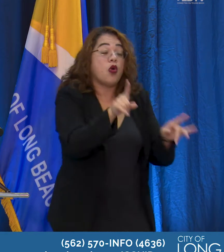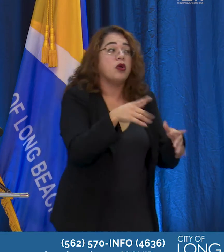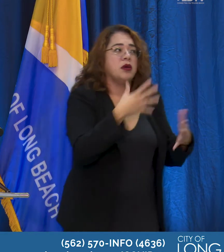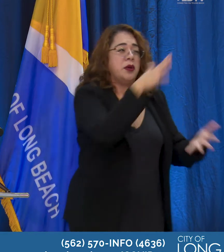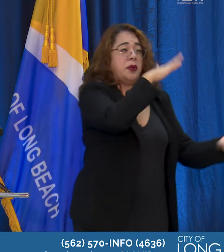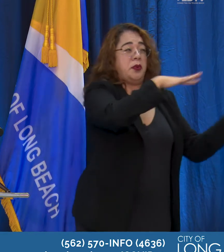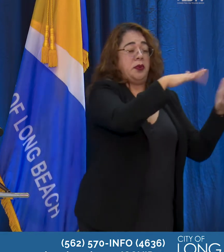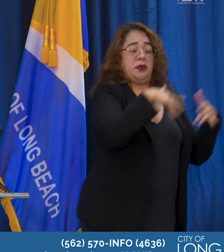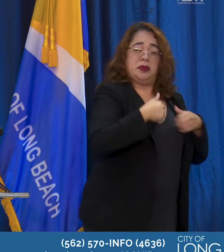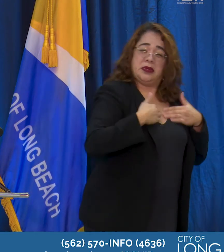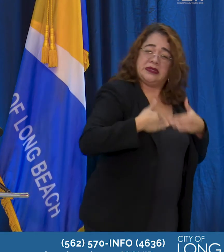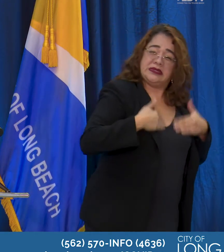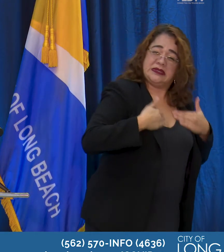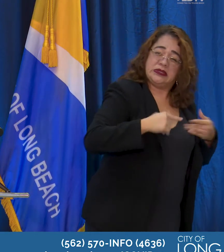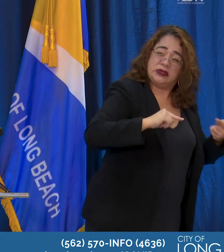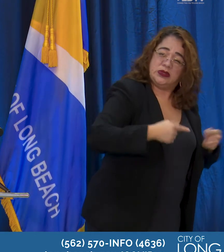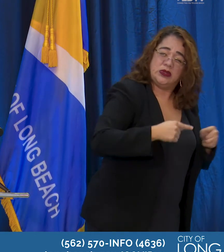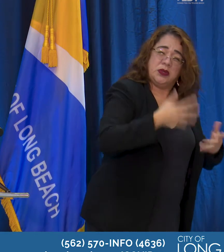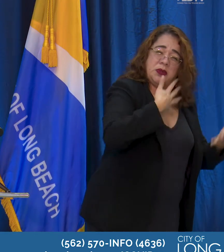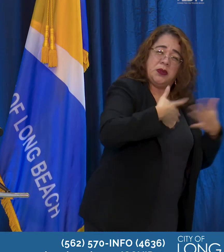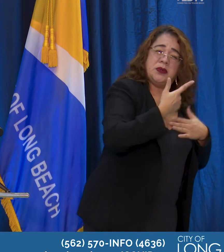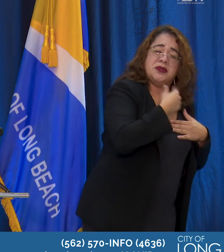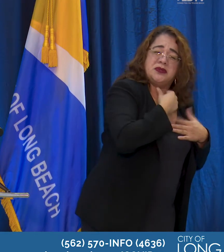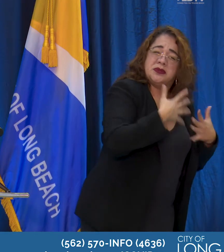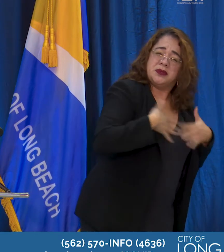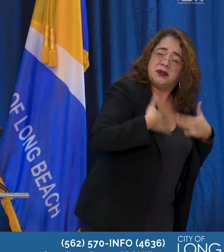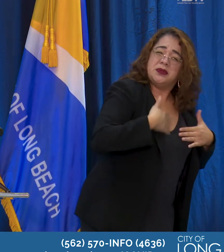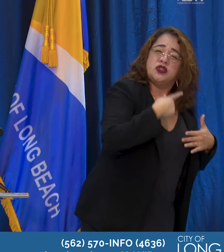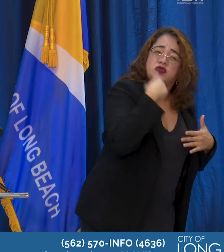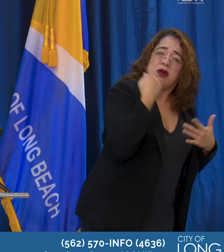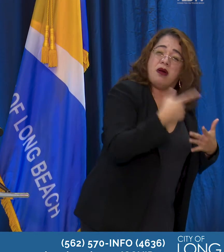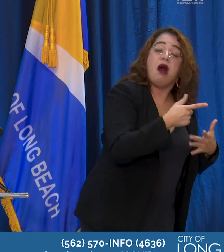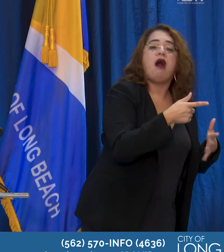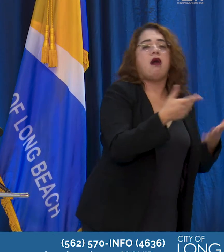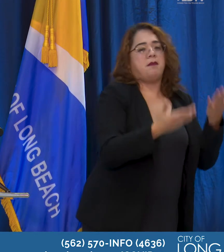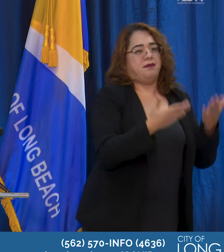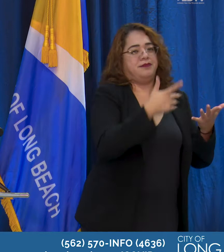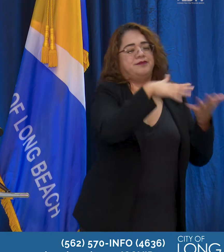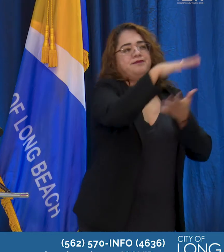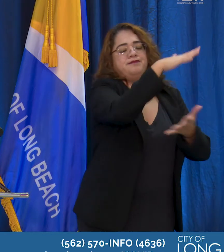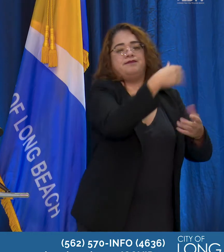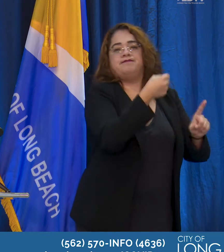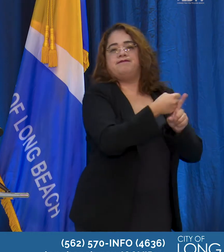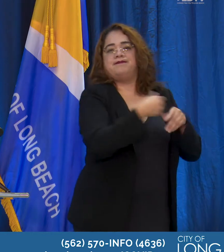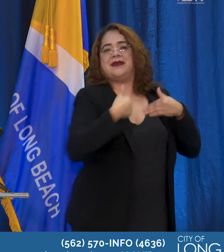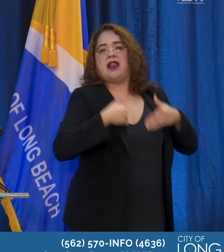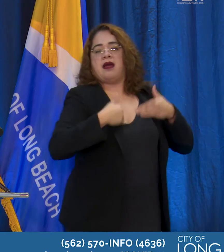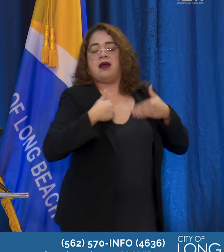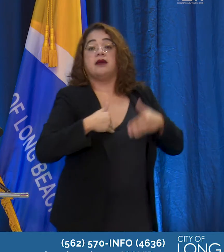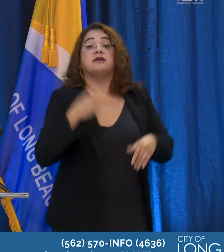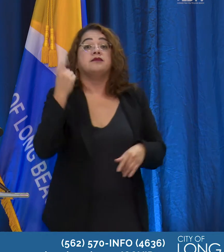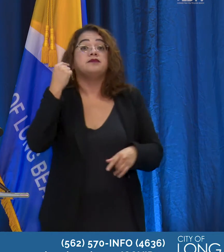know that people who are currently, who currently have or who are recovering from COVID-19 are more at risk of harmful health